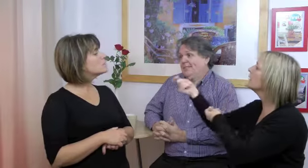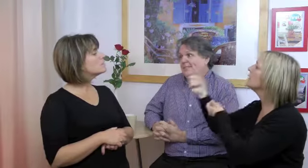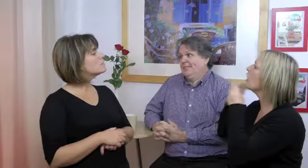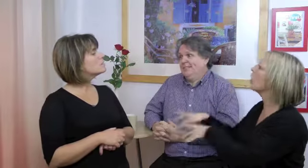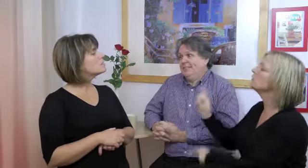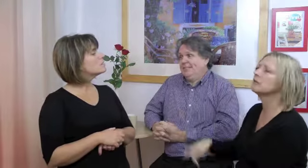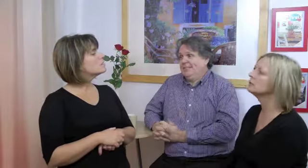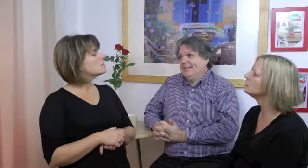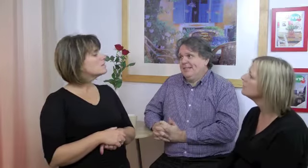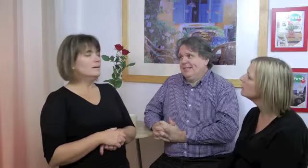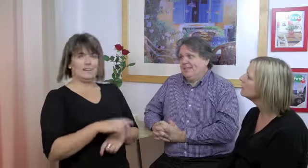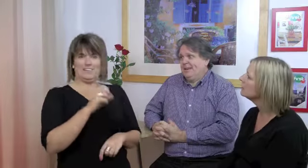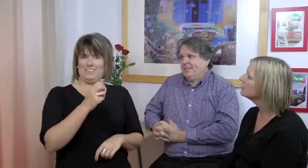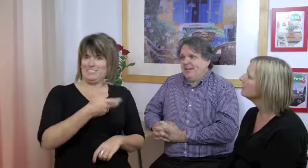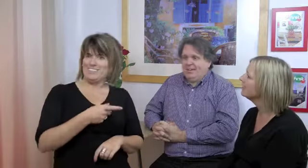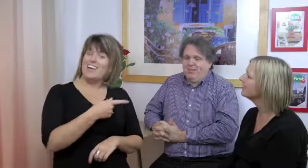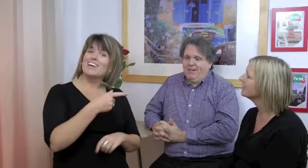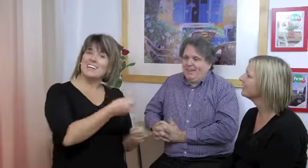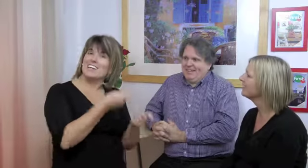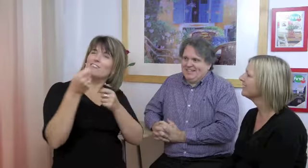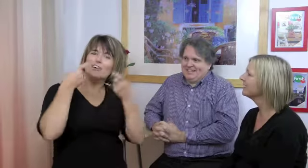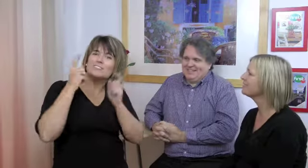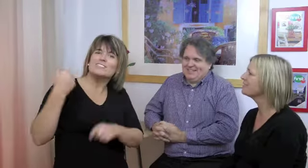it. So, after that he kept wearing it.